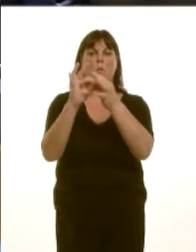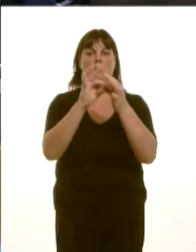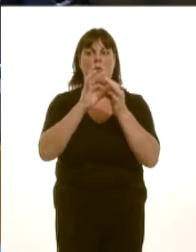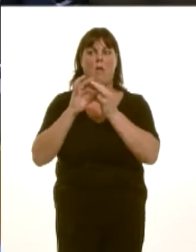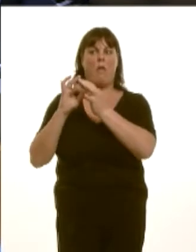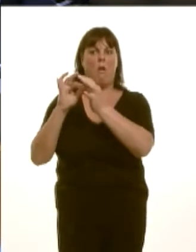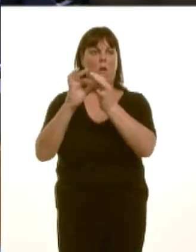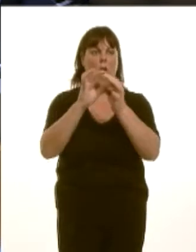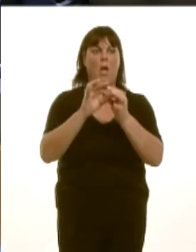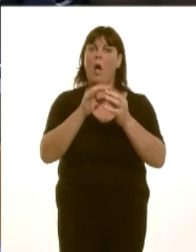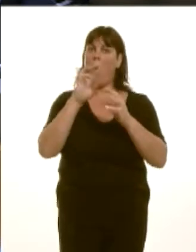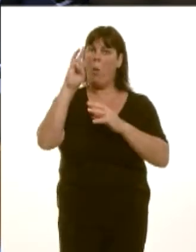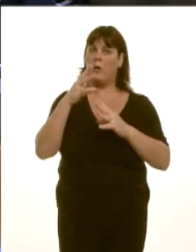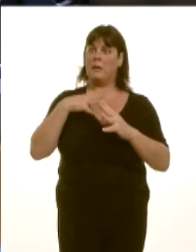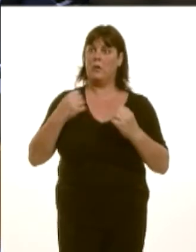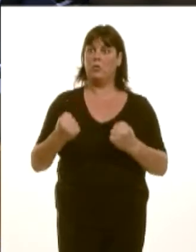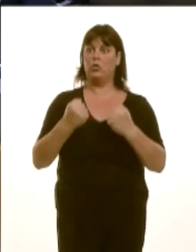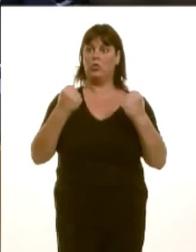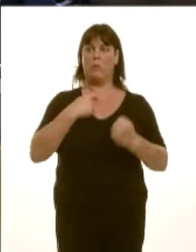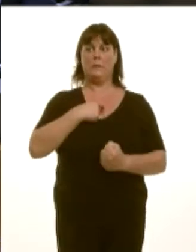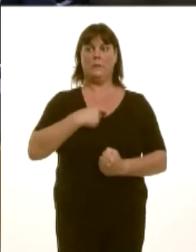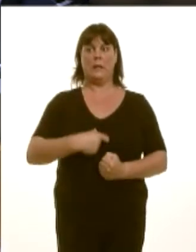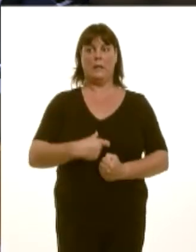the strong identity it needs as an equal partner within a strong UK.